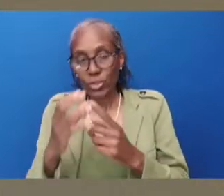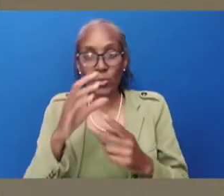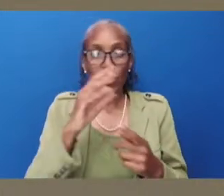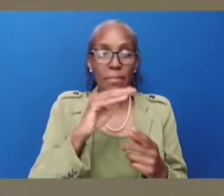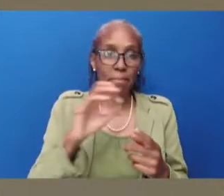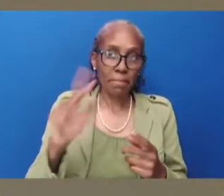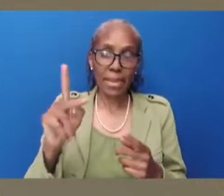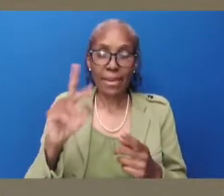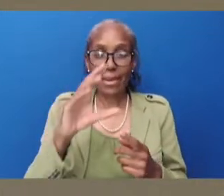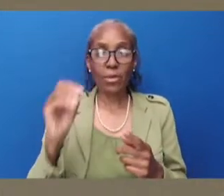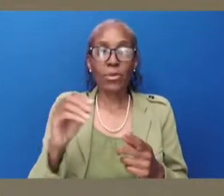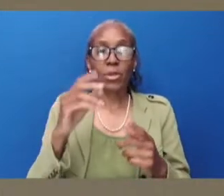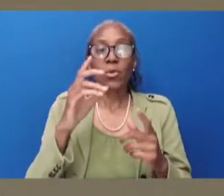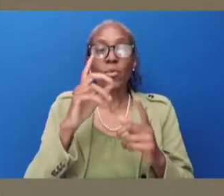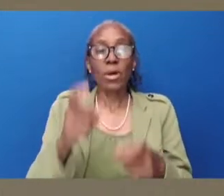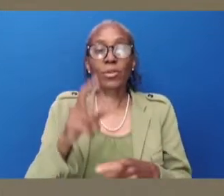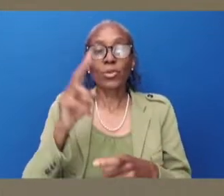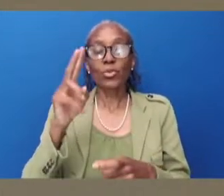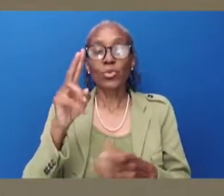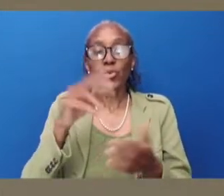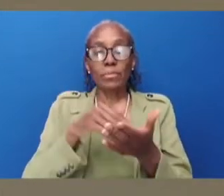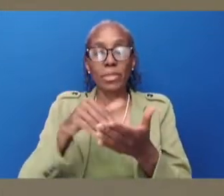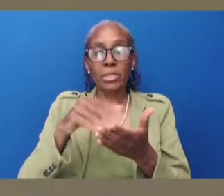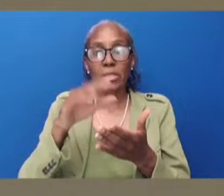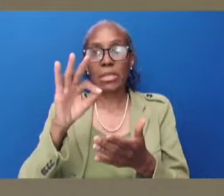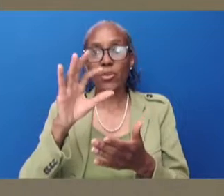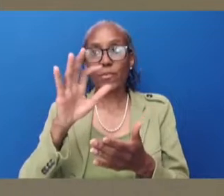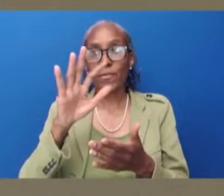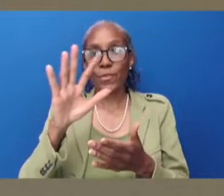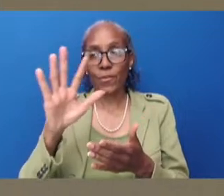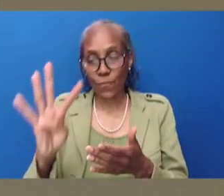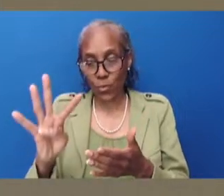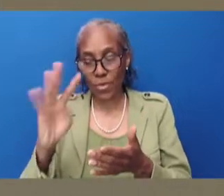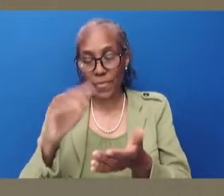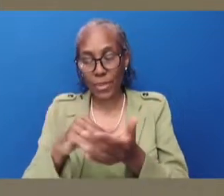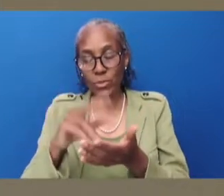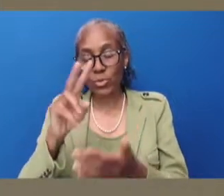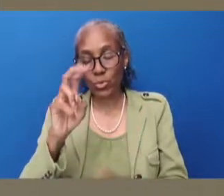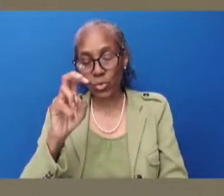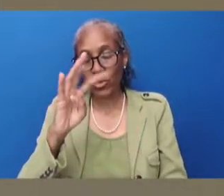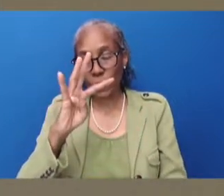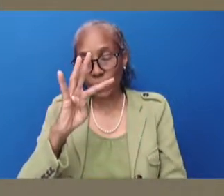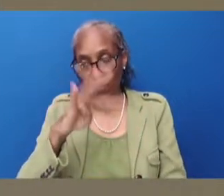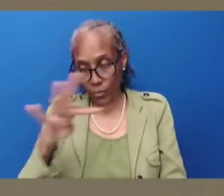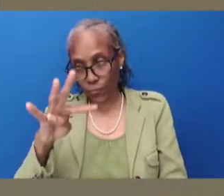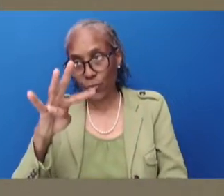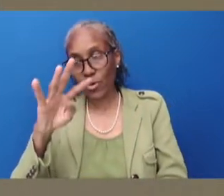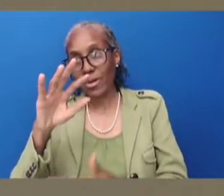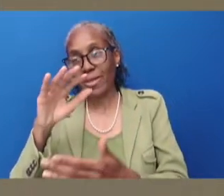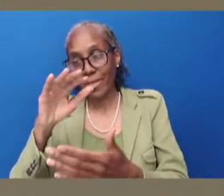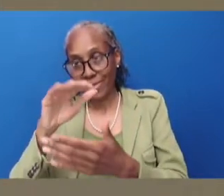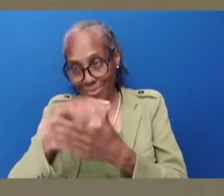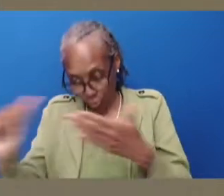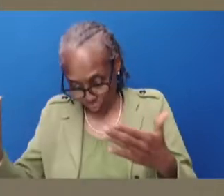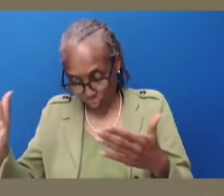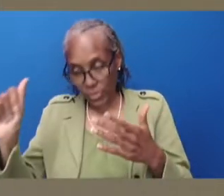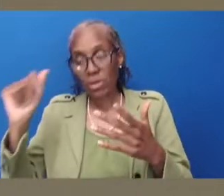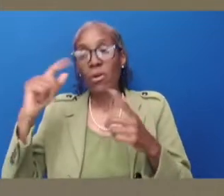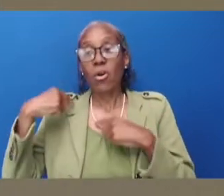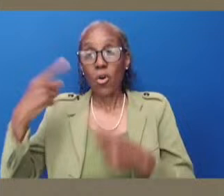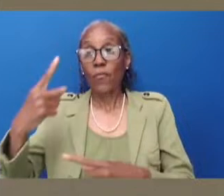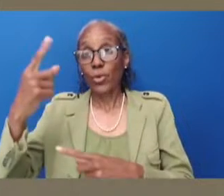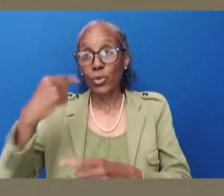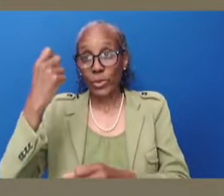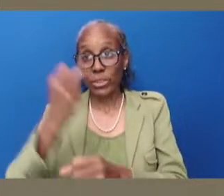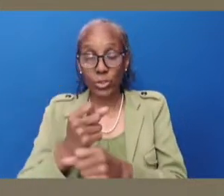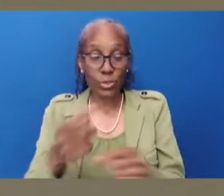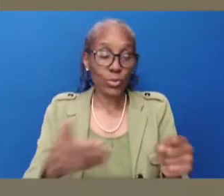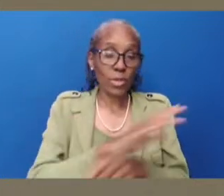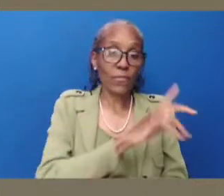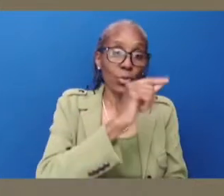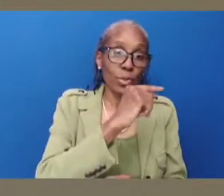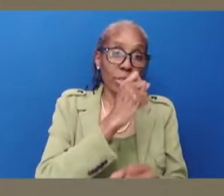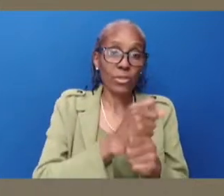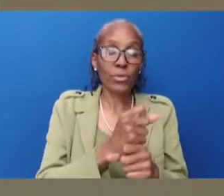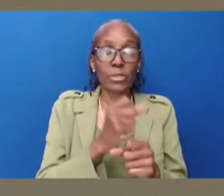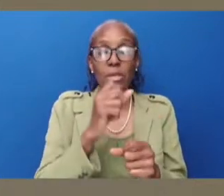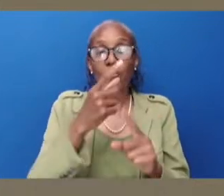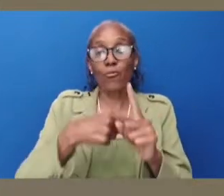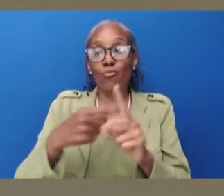MECKLENBURG COUNTY WOULD